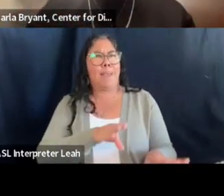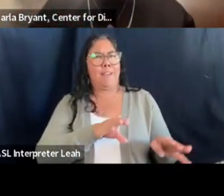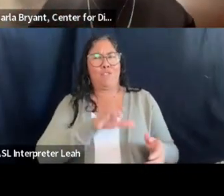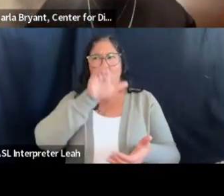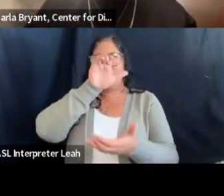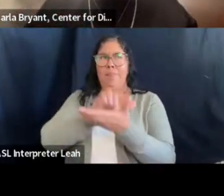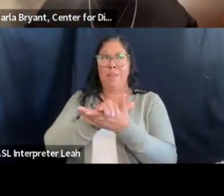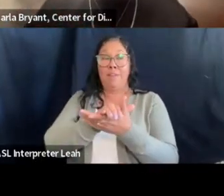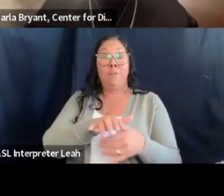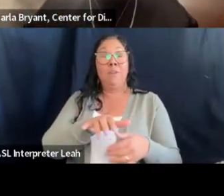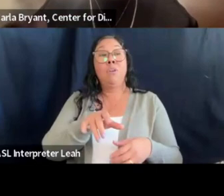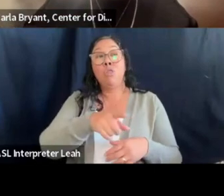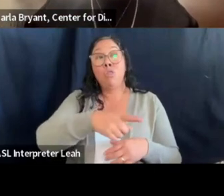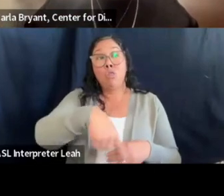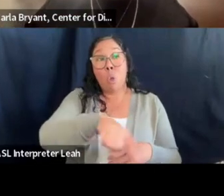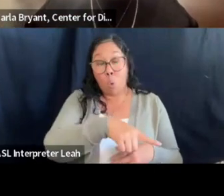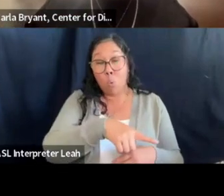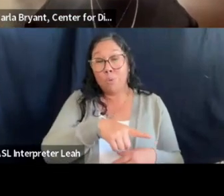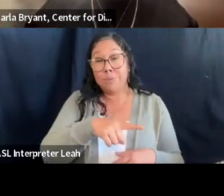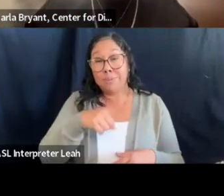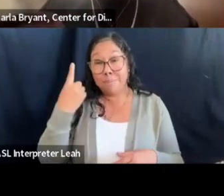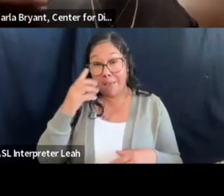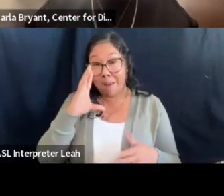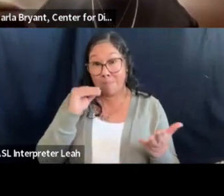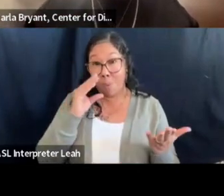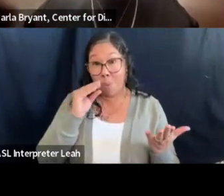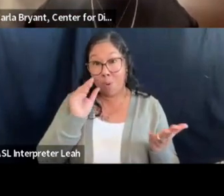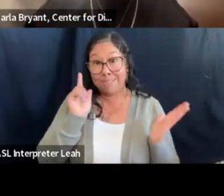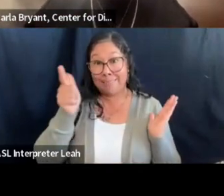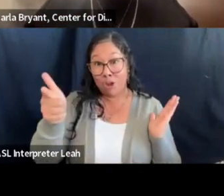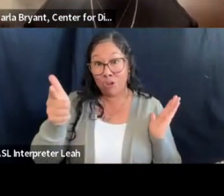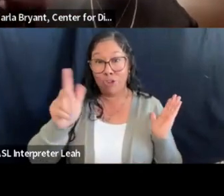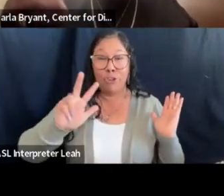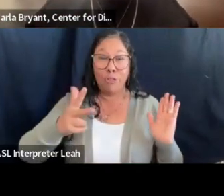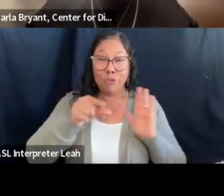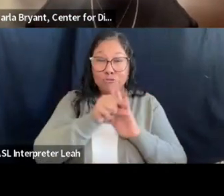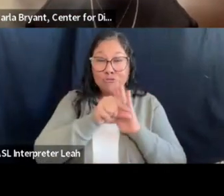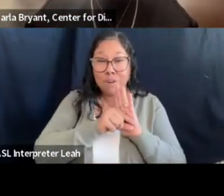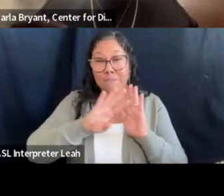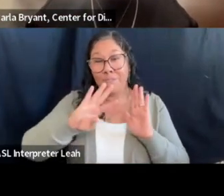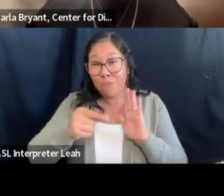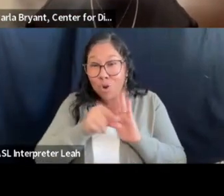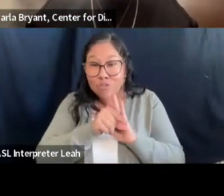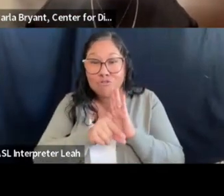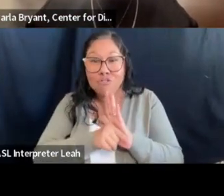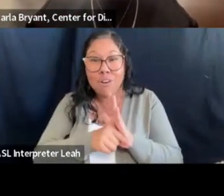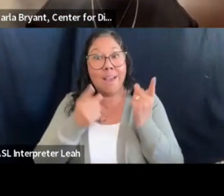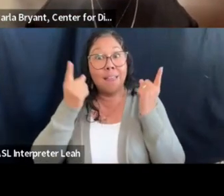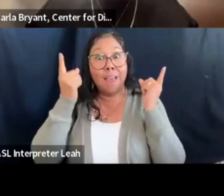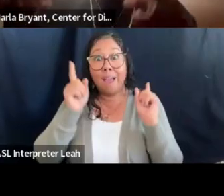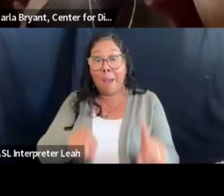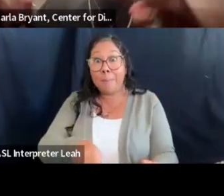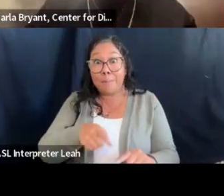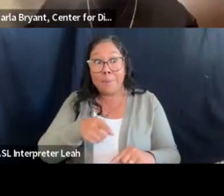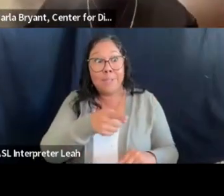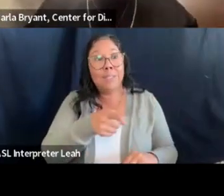black boys later on by third, fourth grade became the ones that all of a sudden were in special ed,